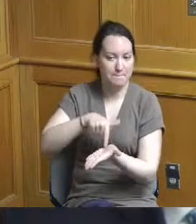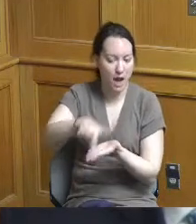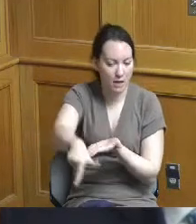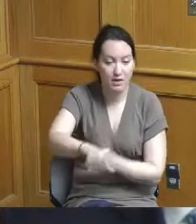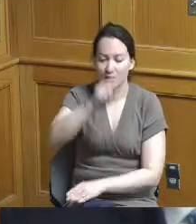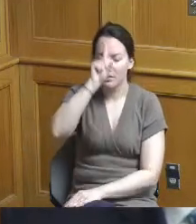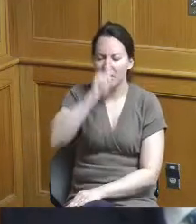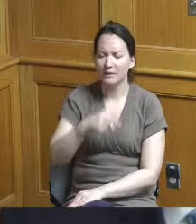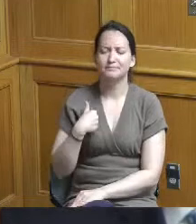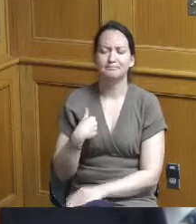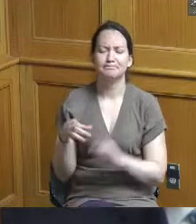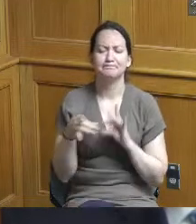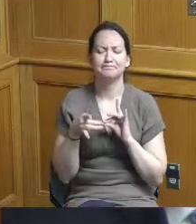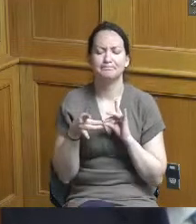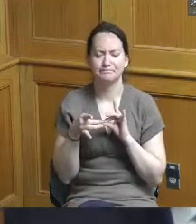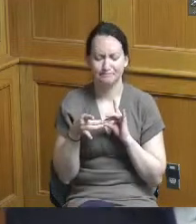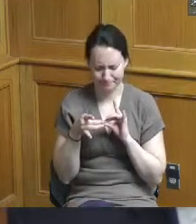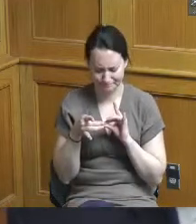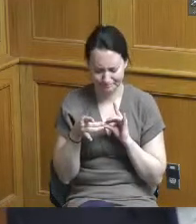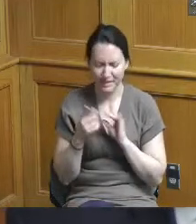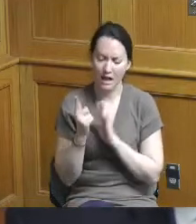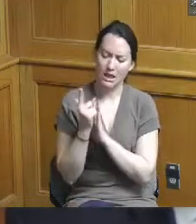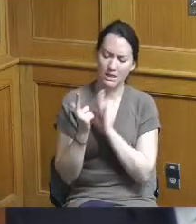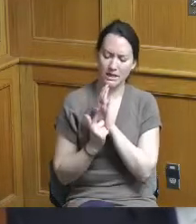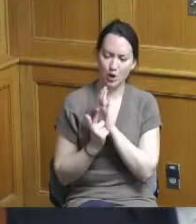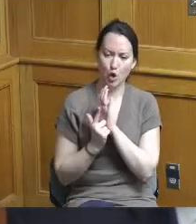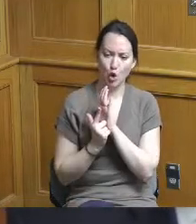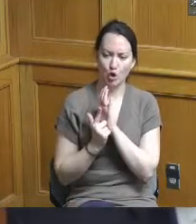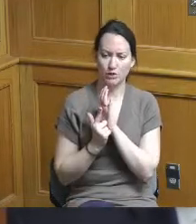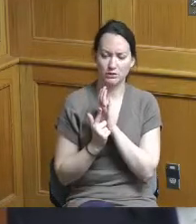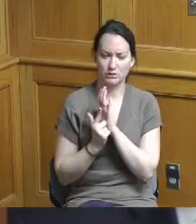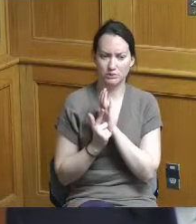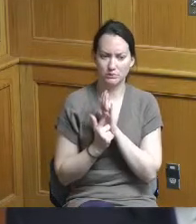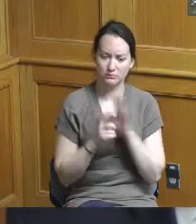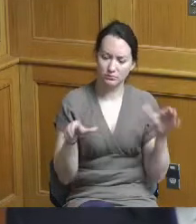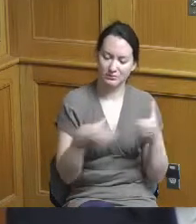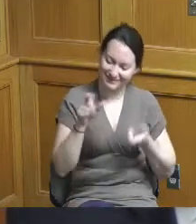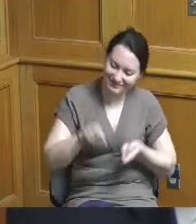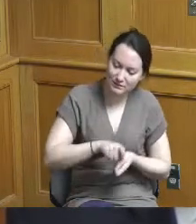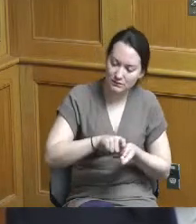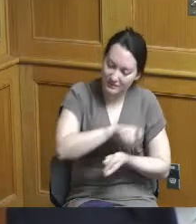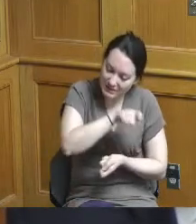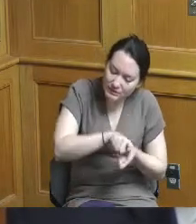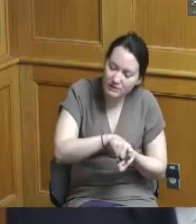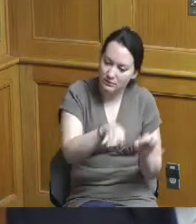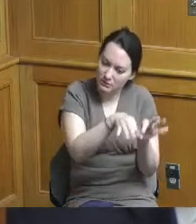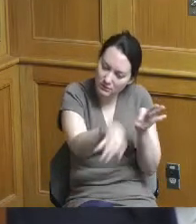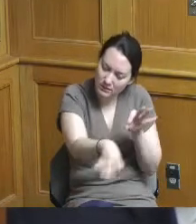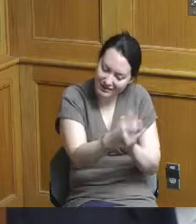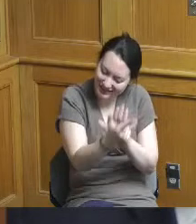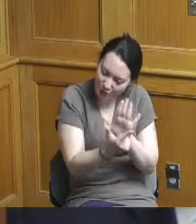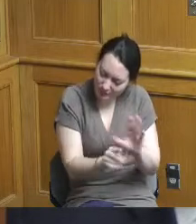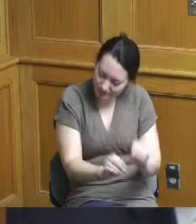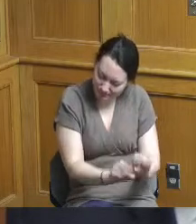I would defer to our legal counsel for the more explicit legal interpretation of this but if this